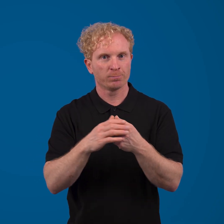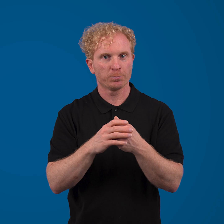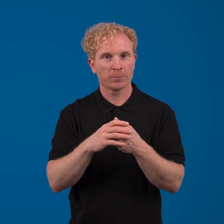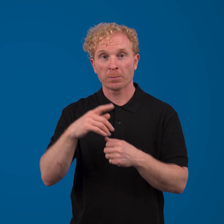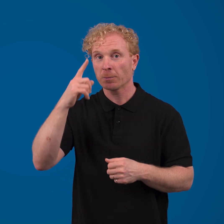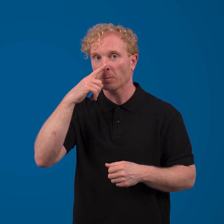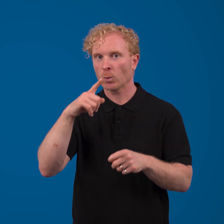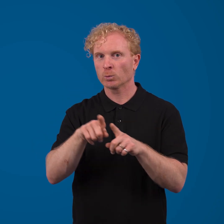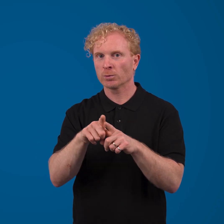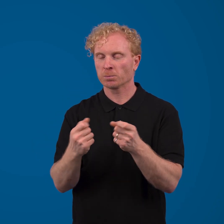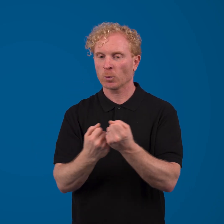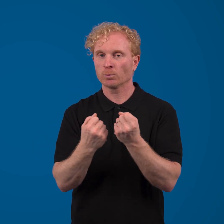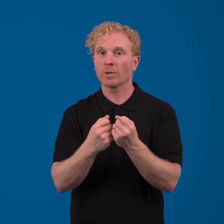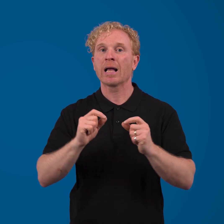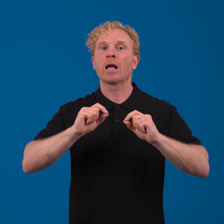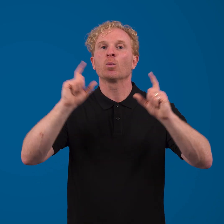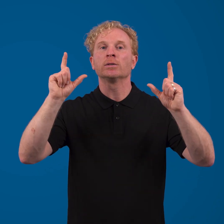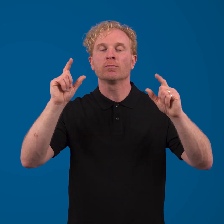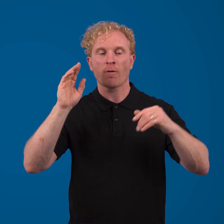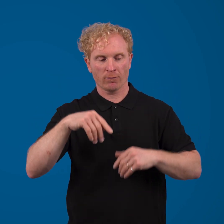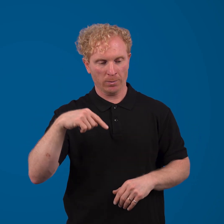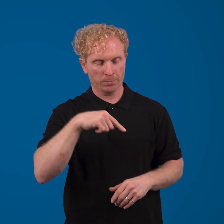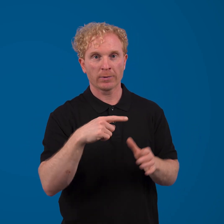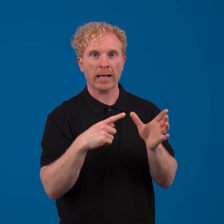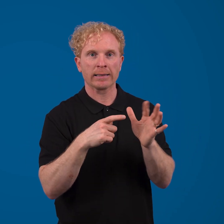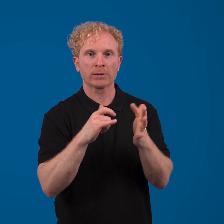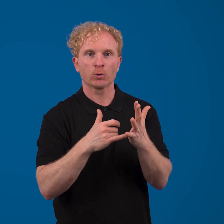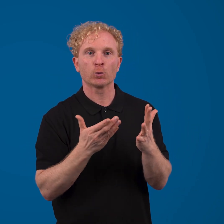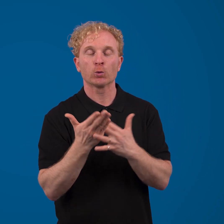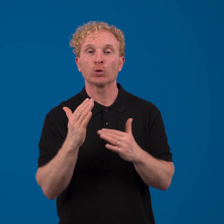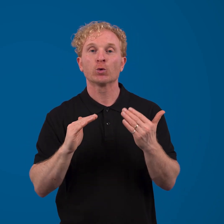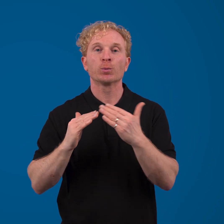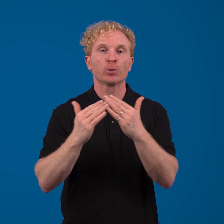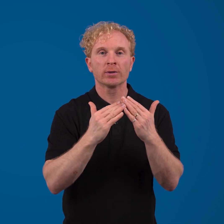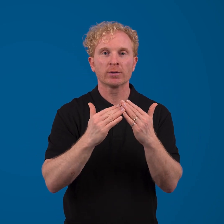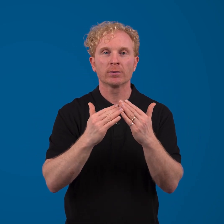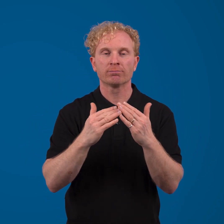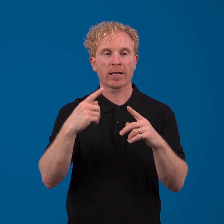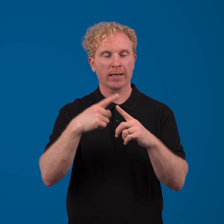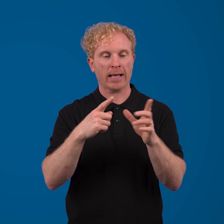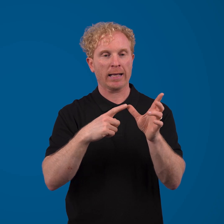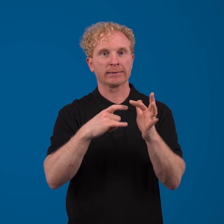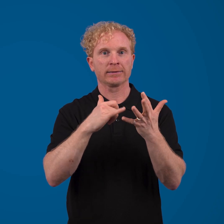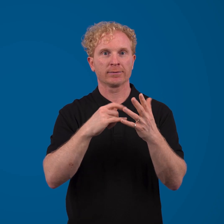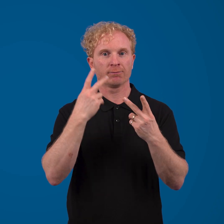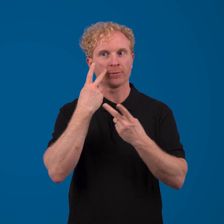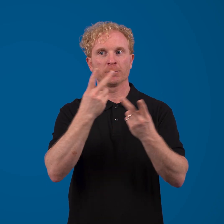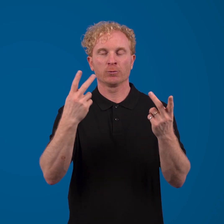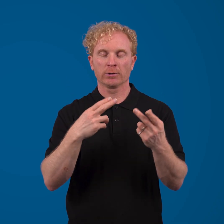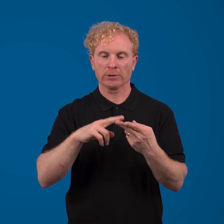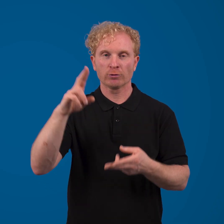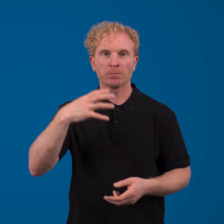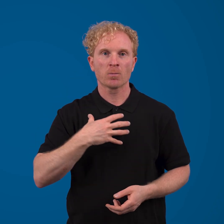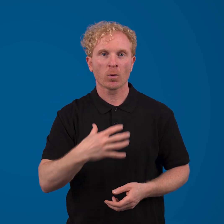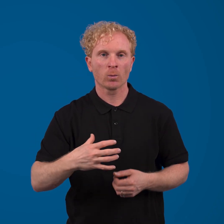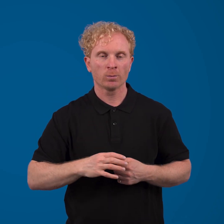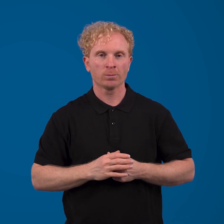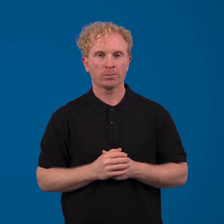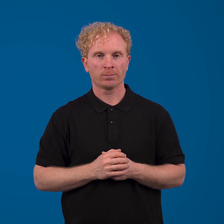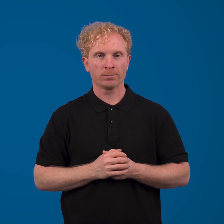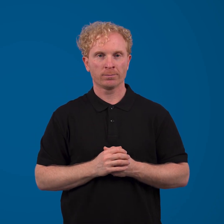People also supported lifting awareness of ADS throughout the community and increasing the visibility of ADS.